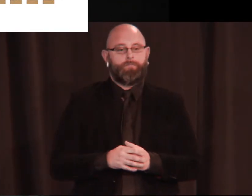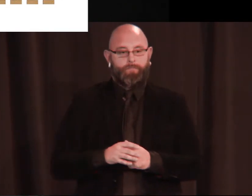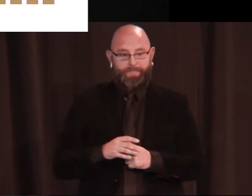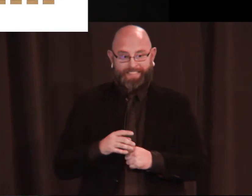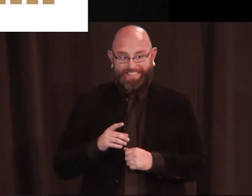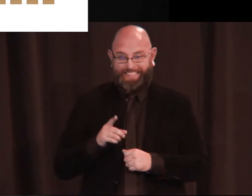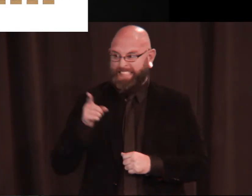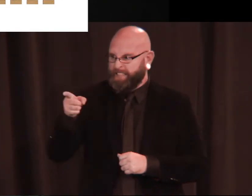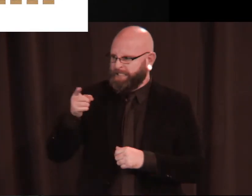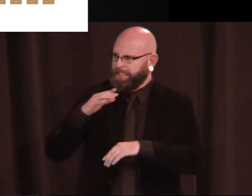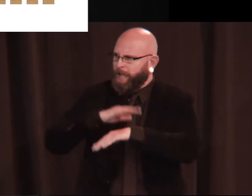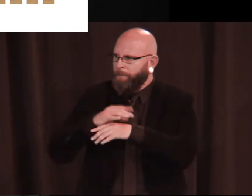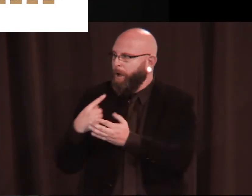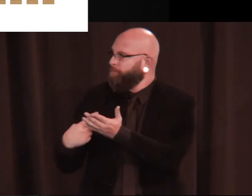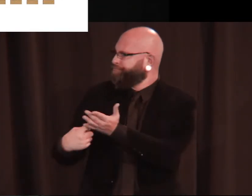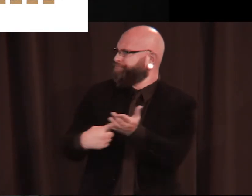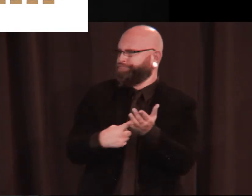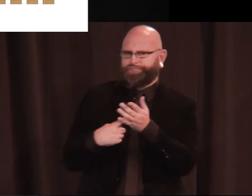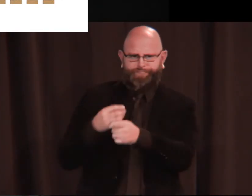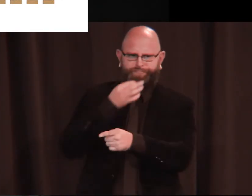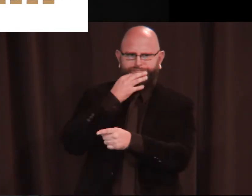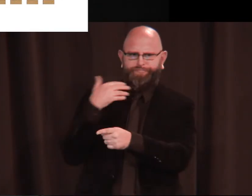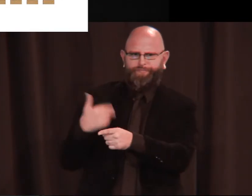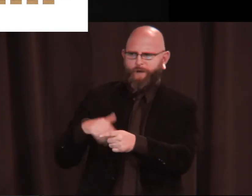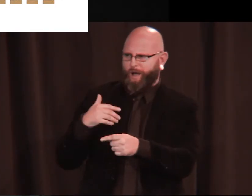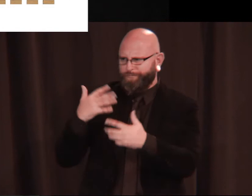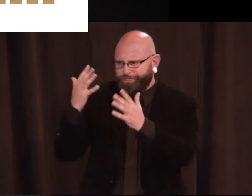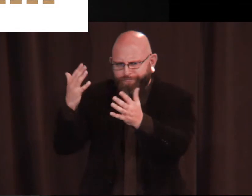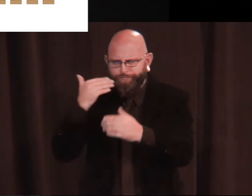So -- oh, maybe not. Okay.